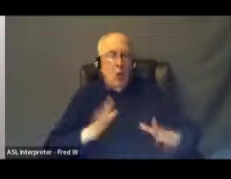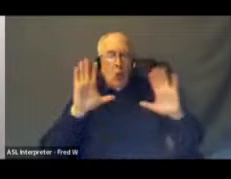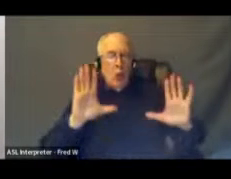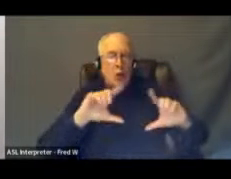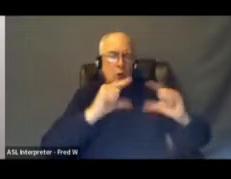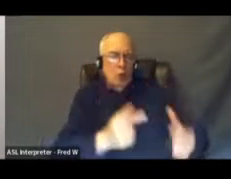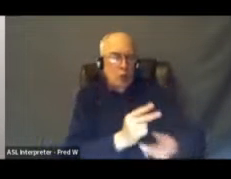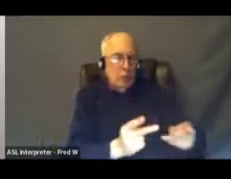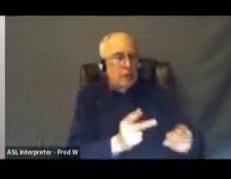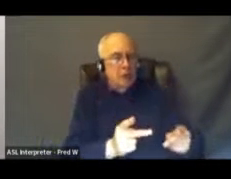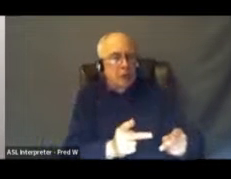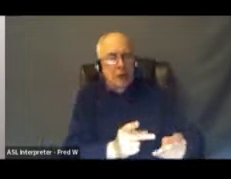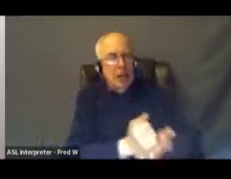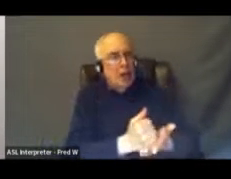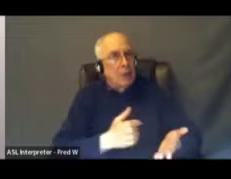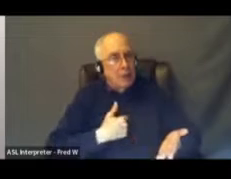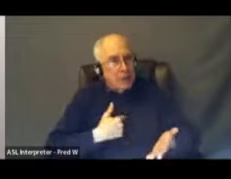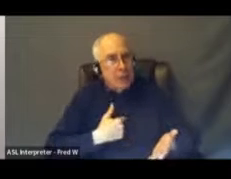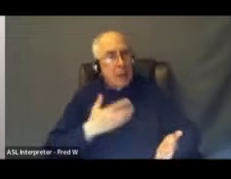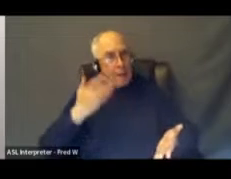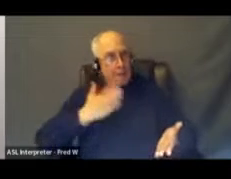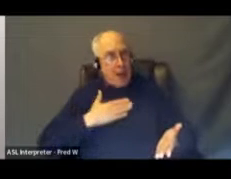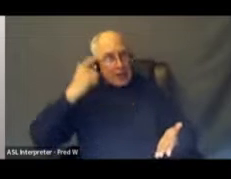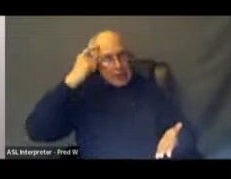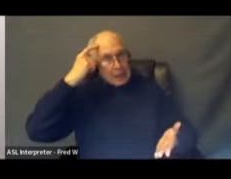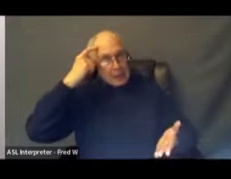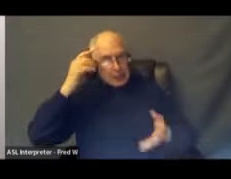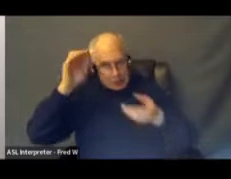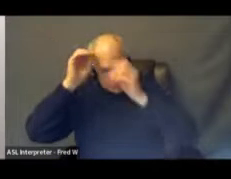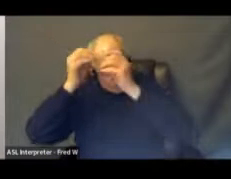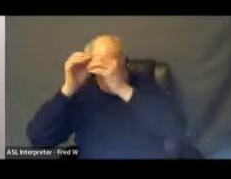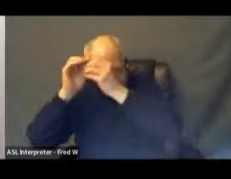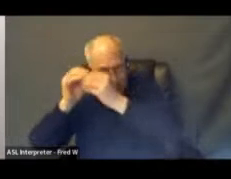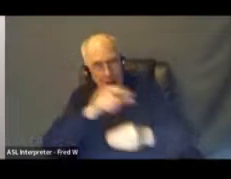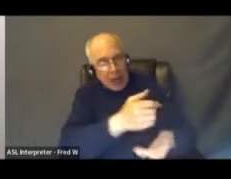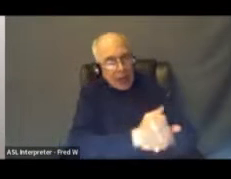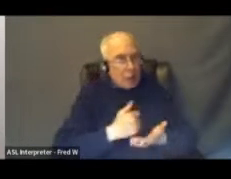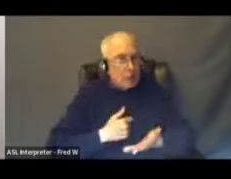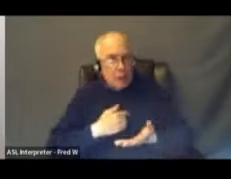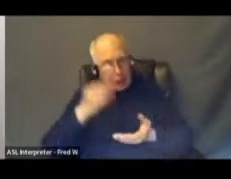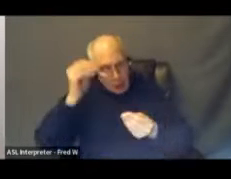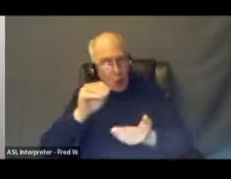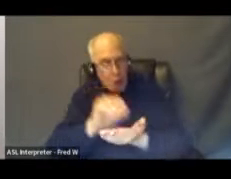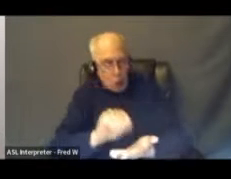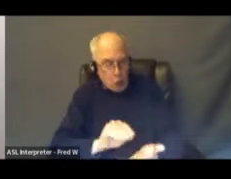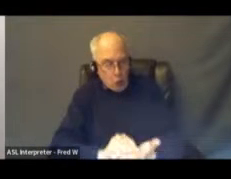my many ideas and experiences with trauma informed approaches into an assisted document that you actually already received